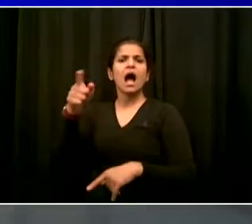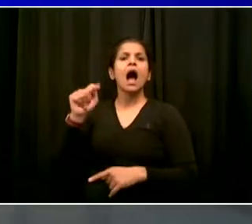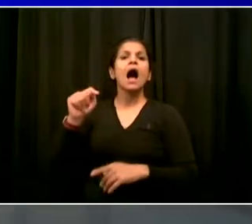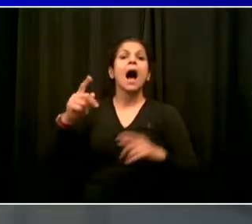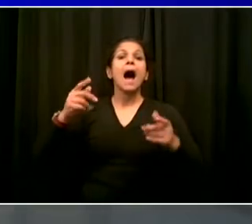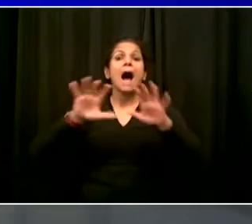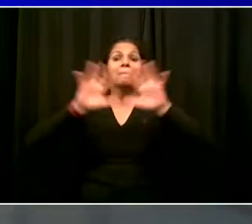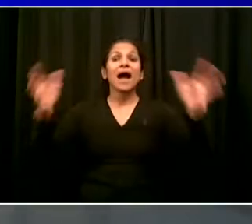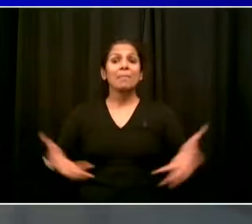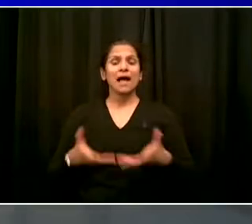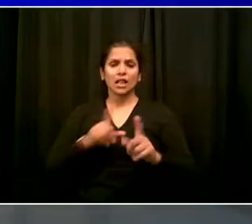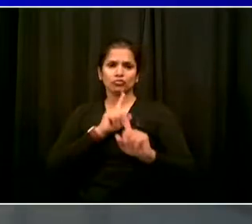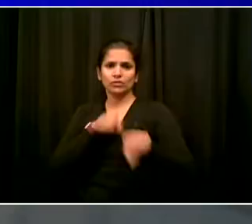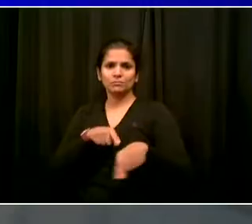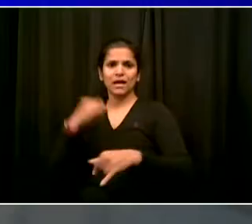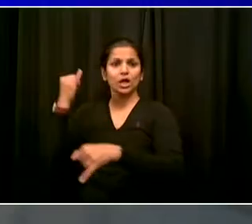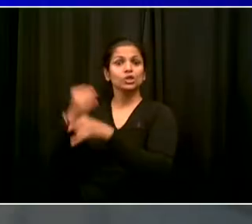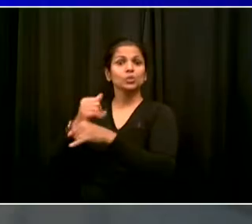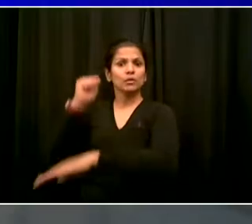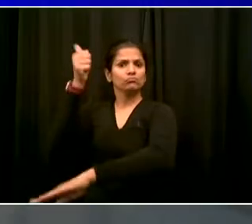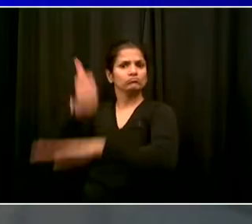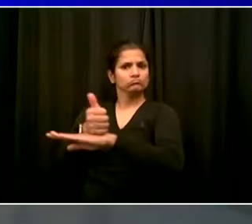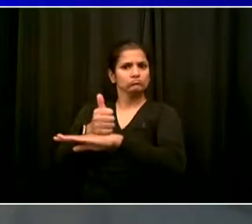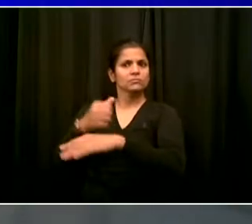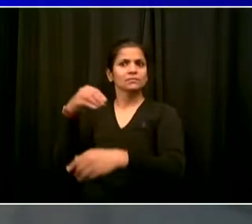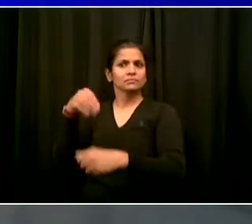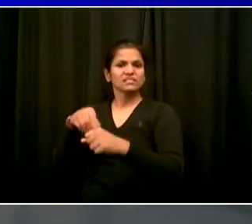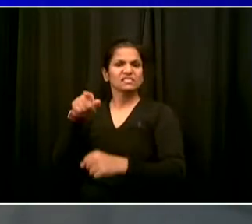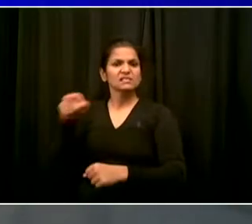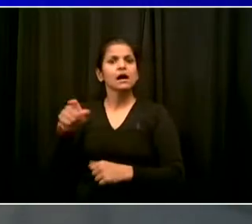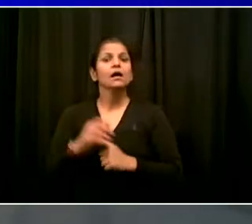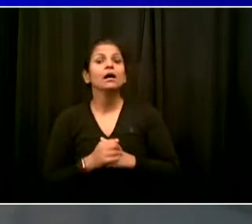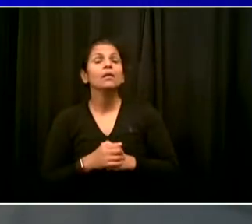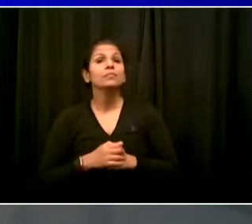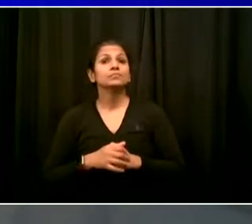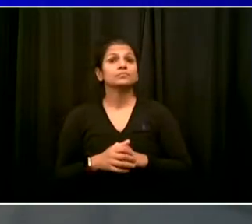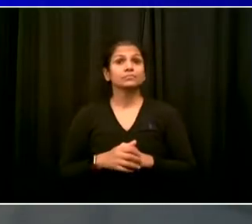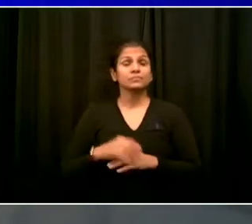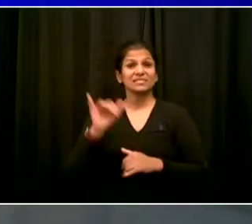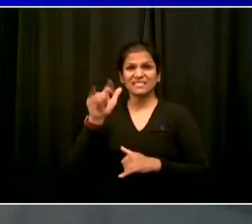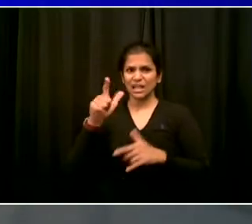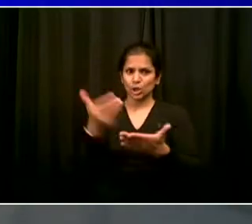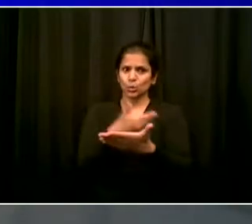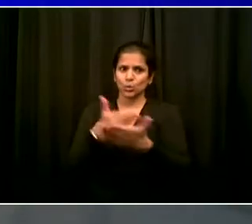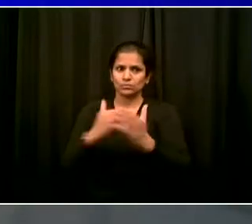THE WORLD TO THE SOLUTIONS THAT